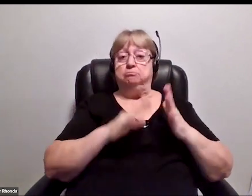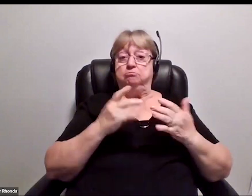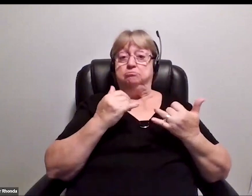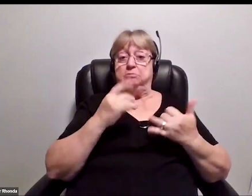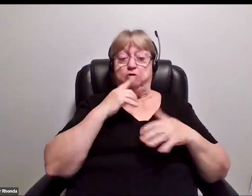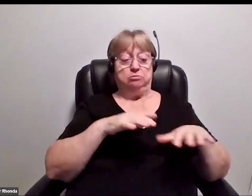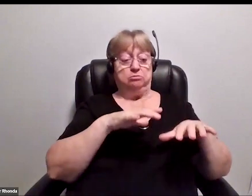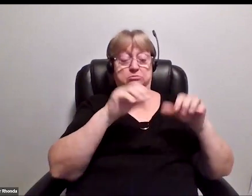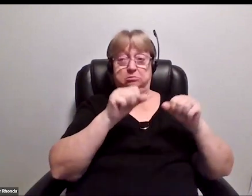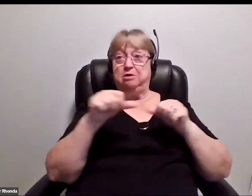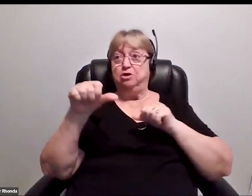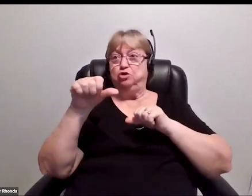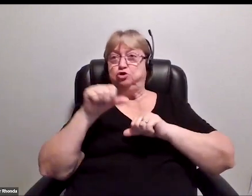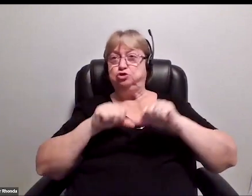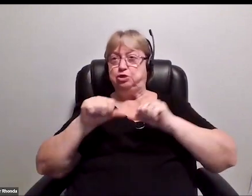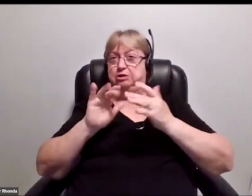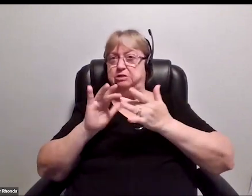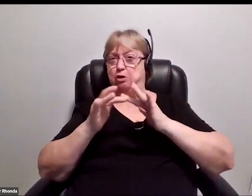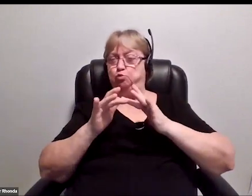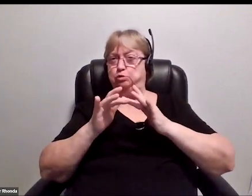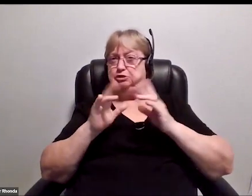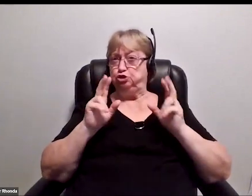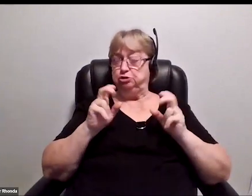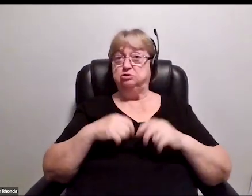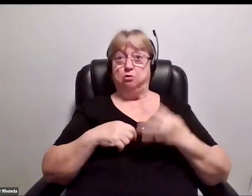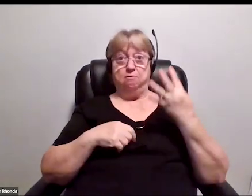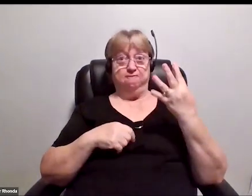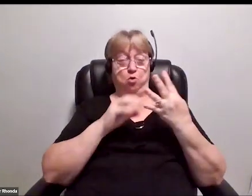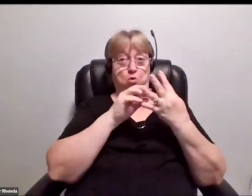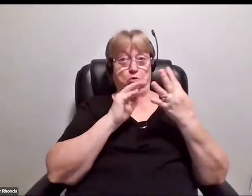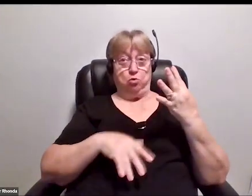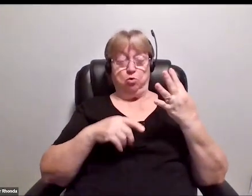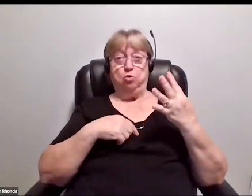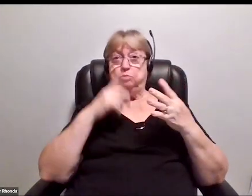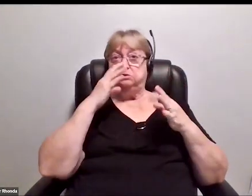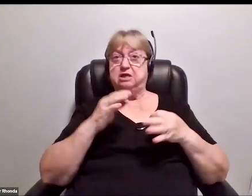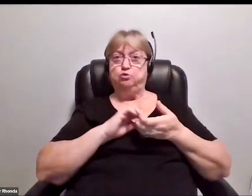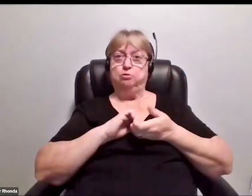on science outreach, and a group of four students decided to collaborate with us, and they're creating